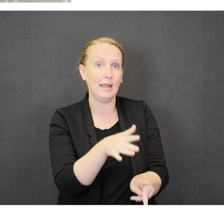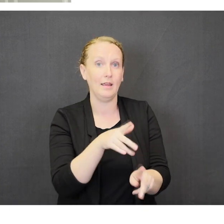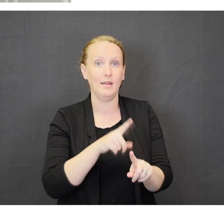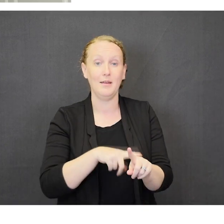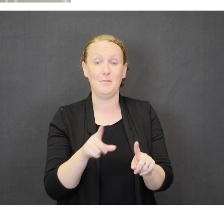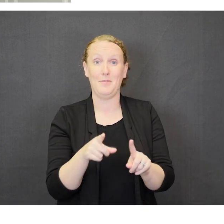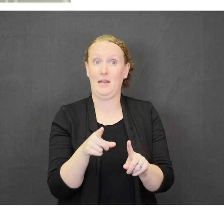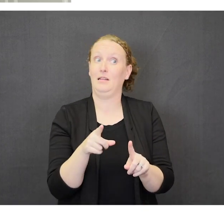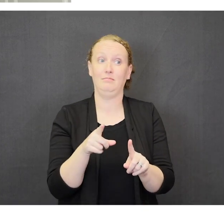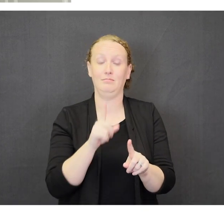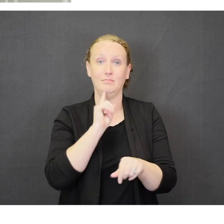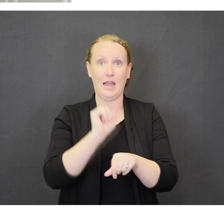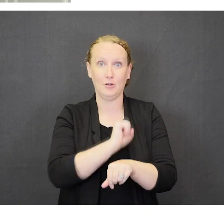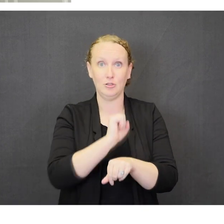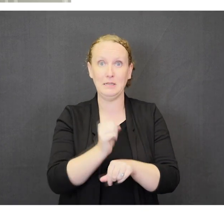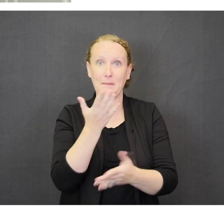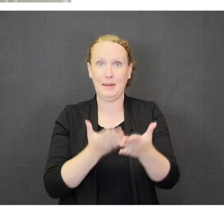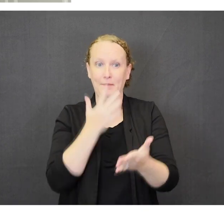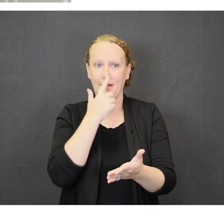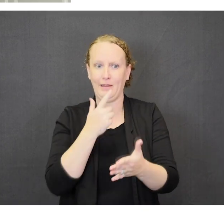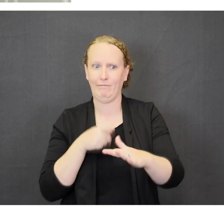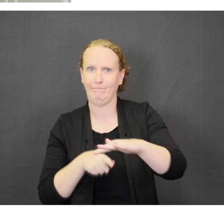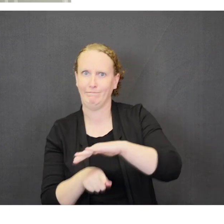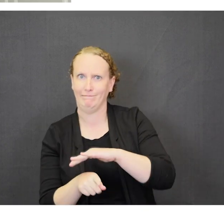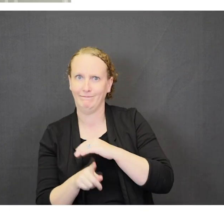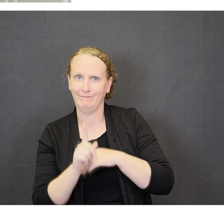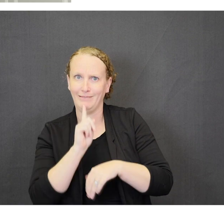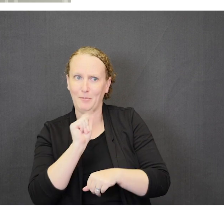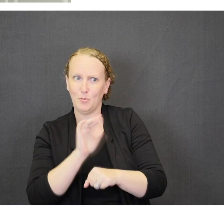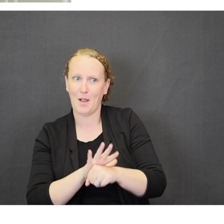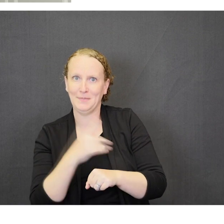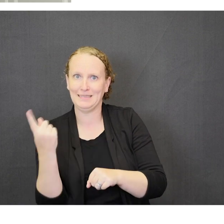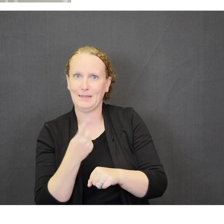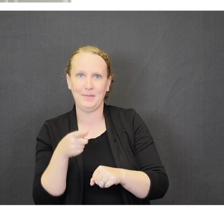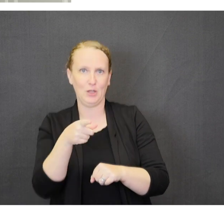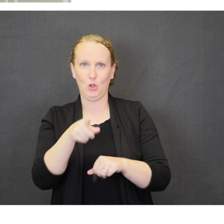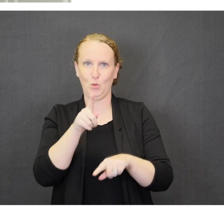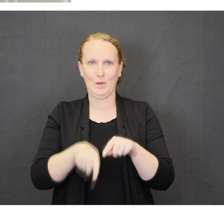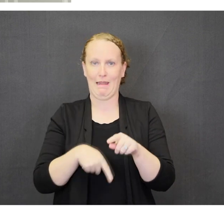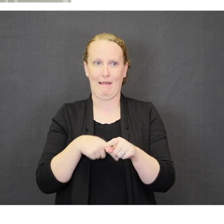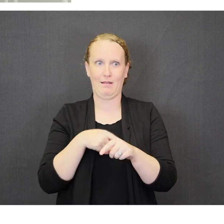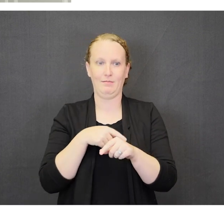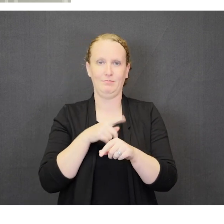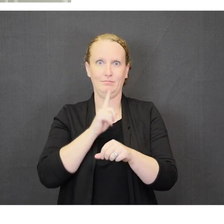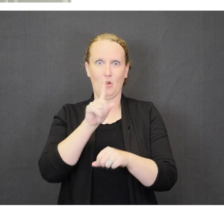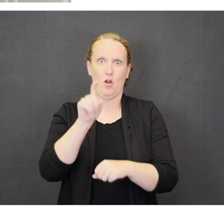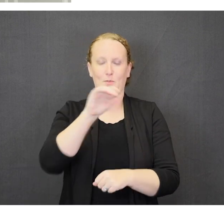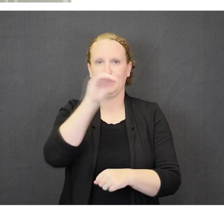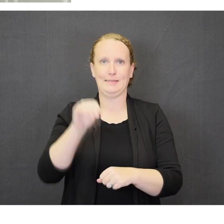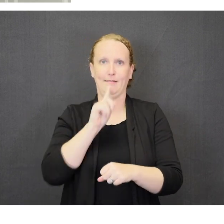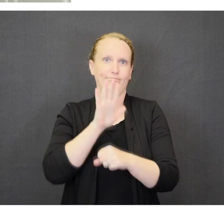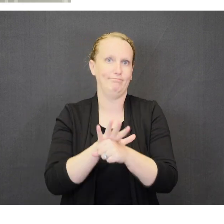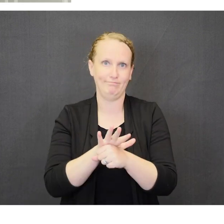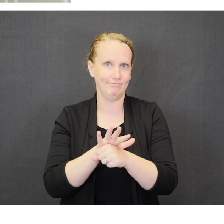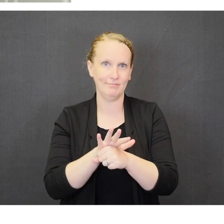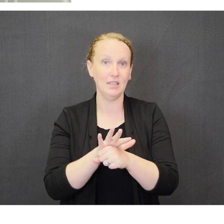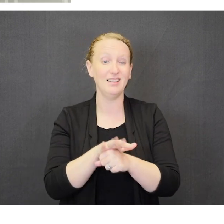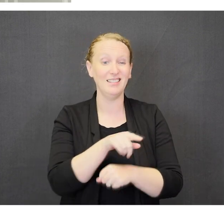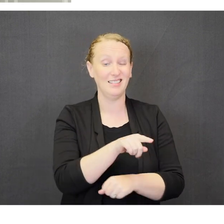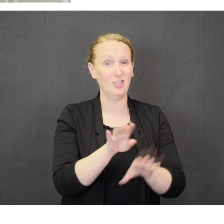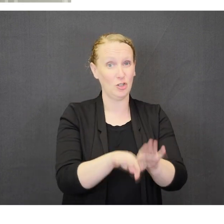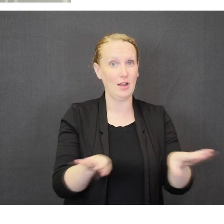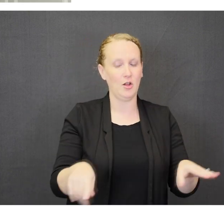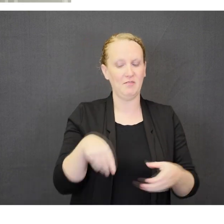false promises and the child deep down actually knows this. So instead of saying